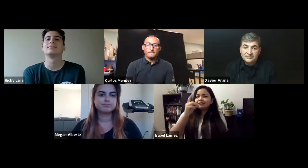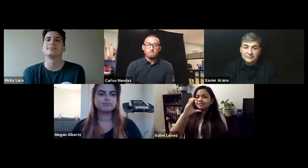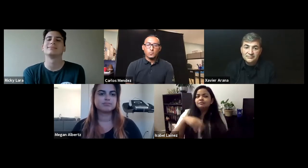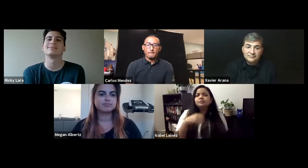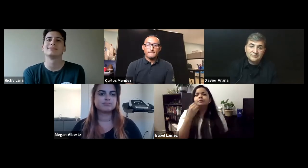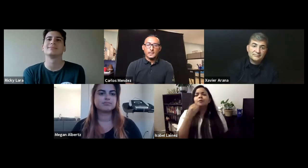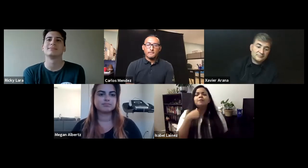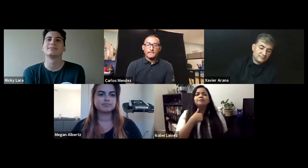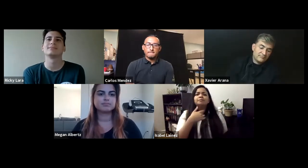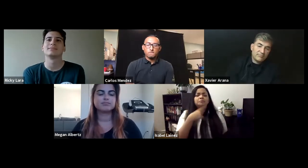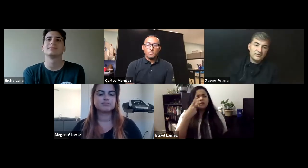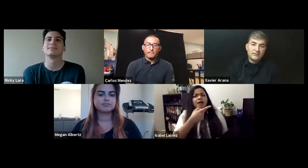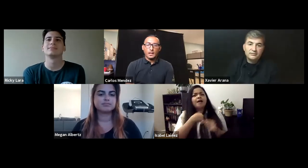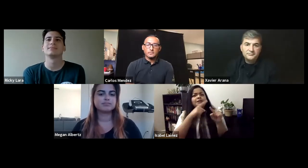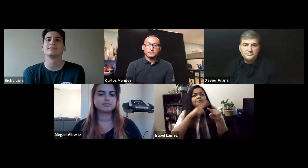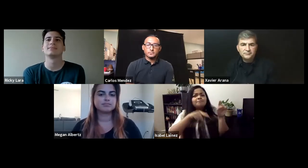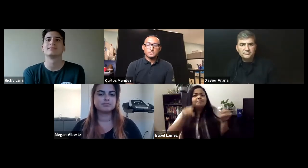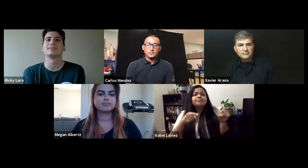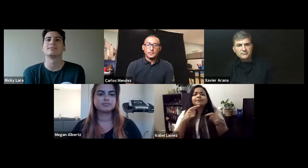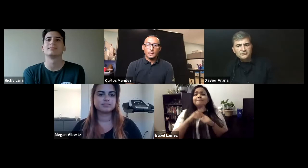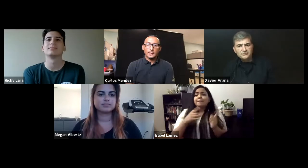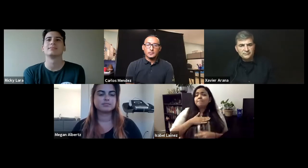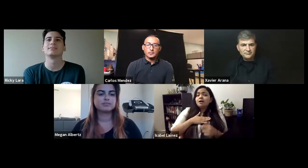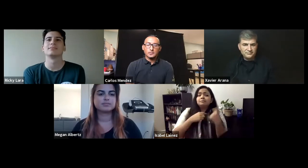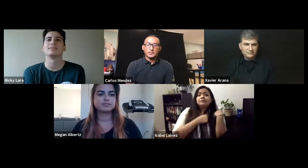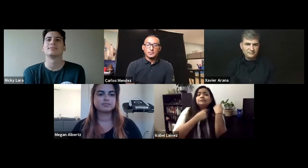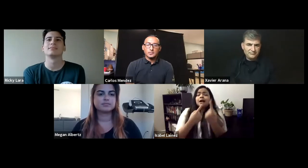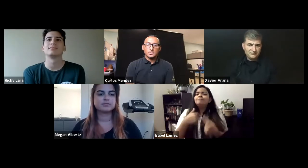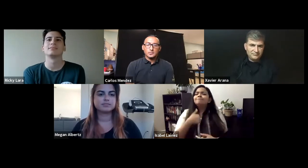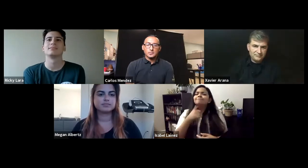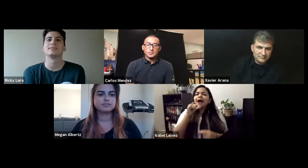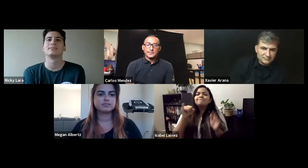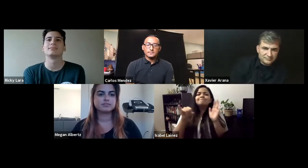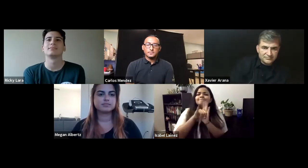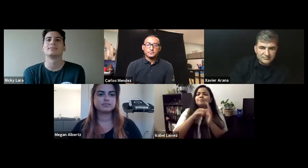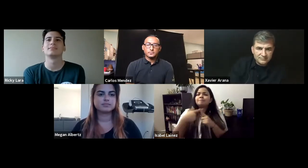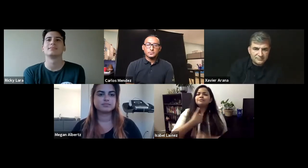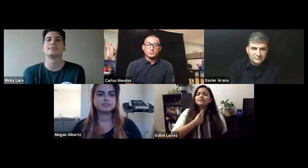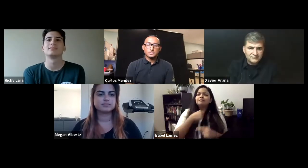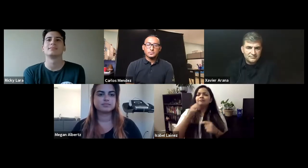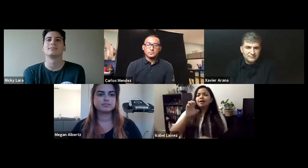with my Hispanic heritage until I came here and I met so many different people